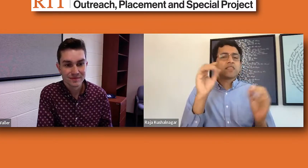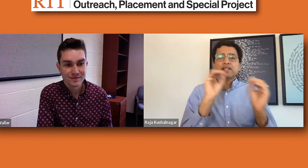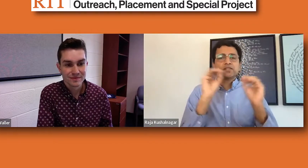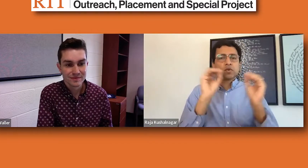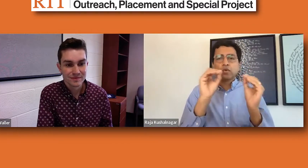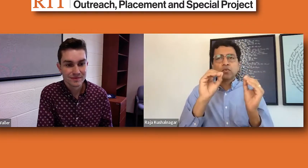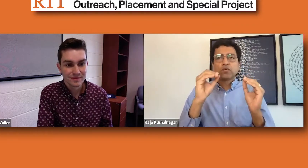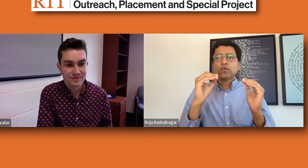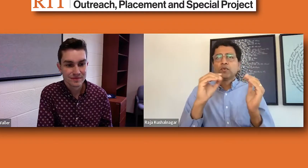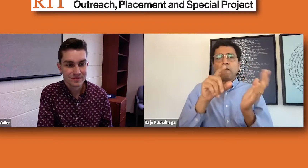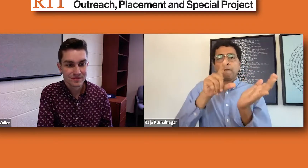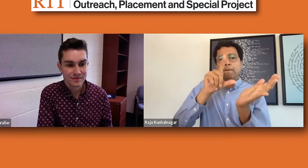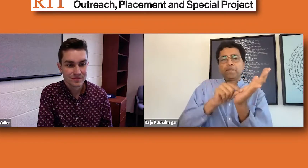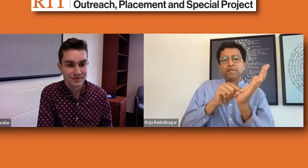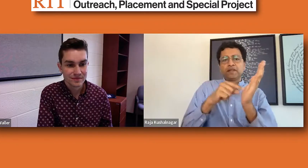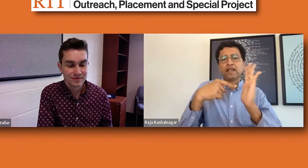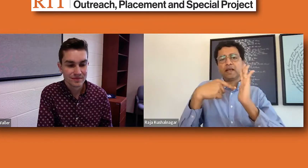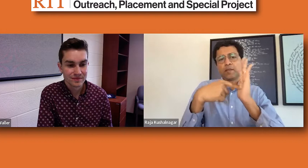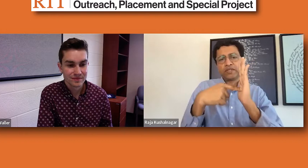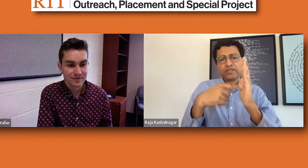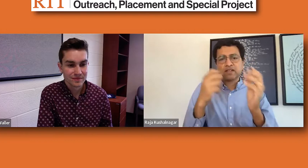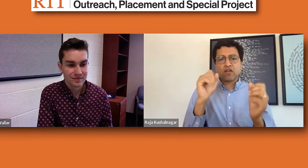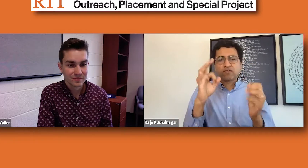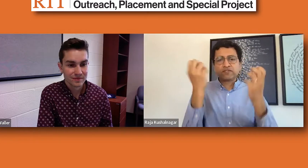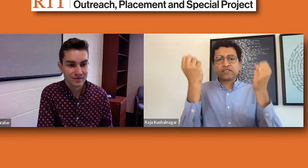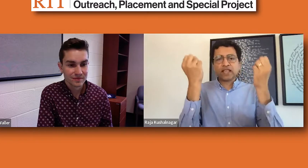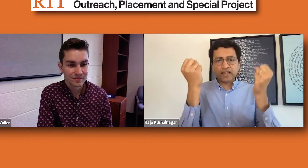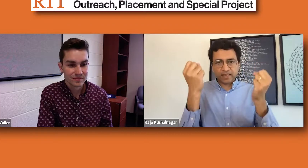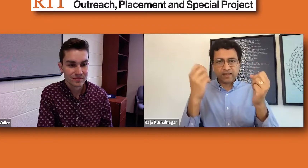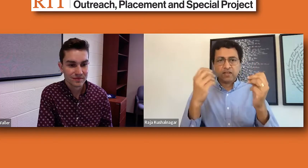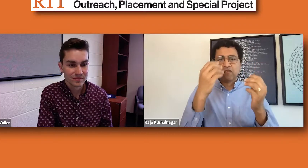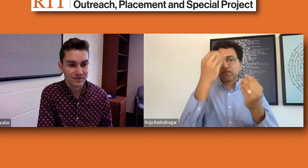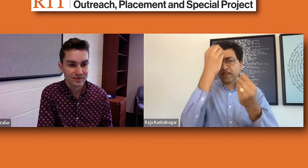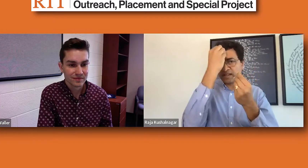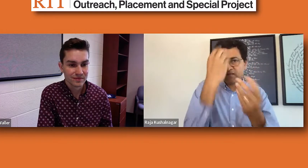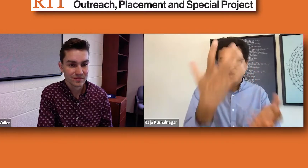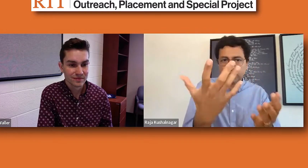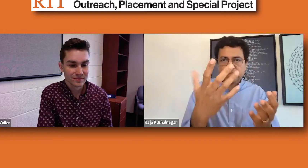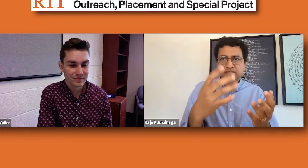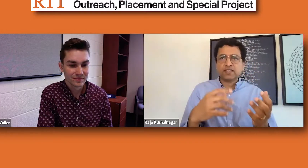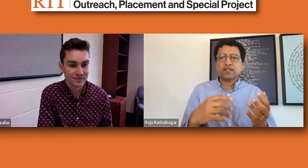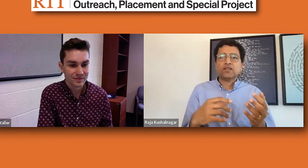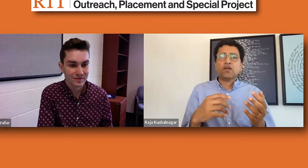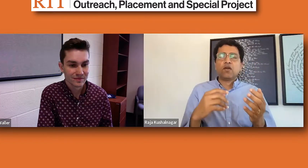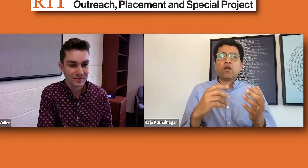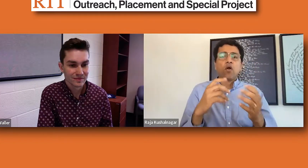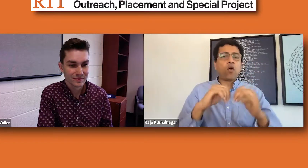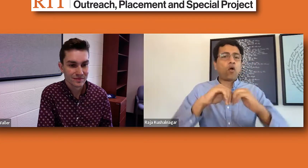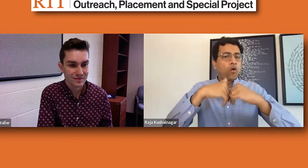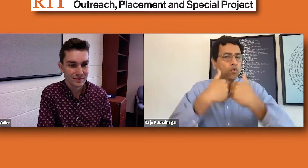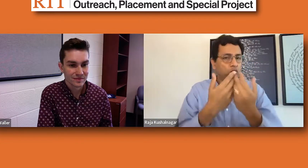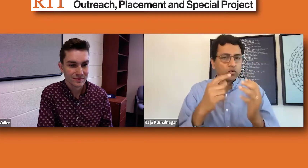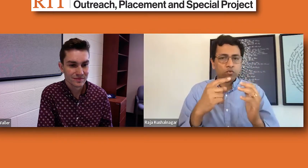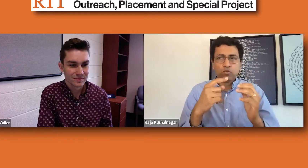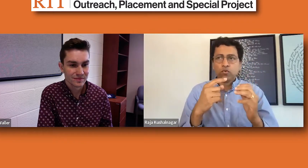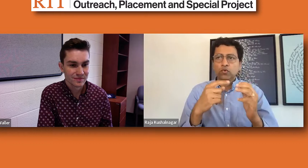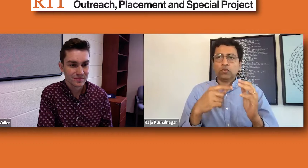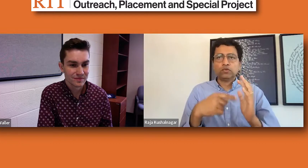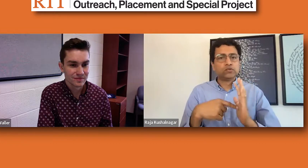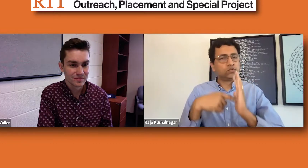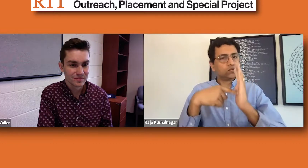Also consider the privacy,